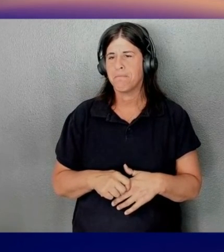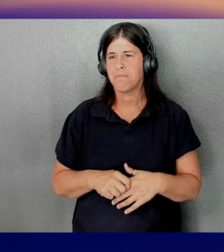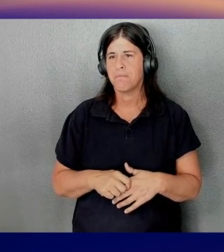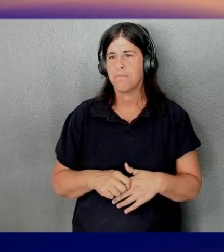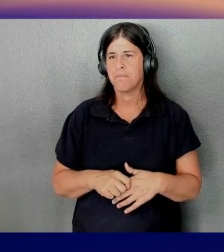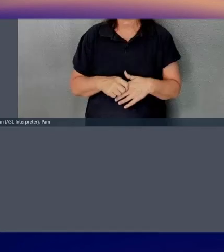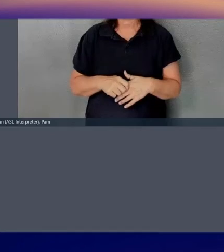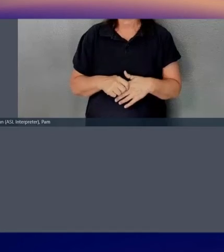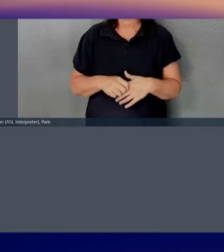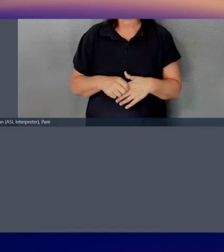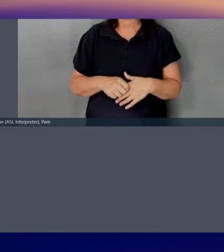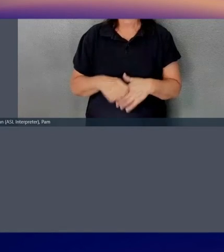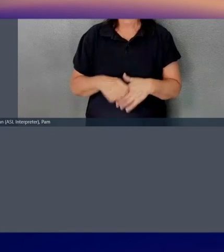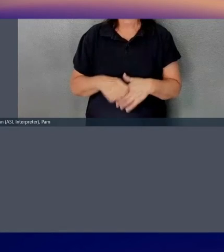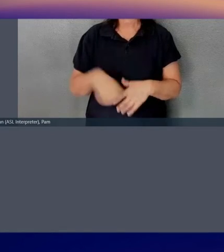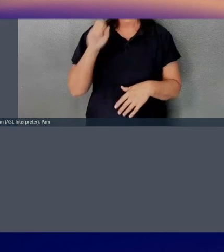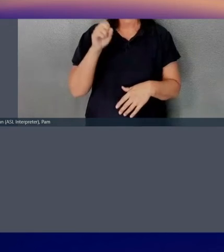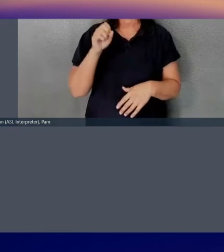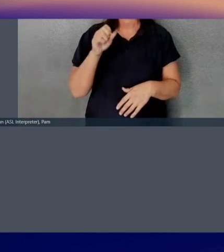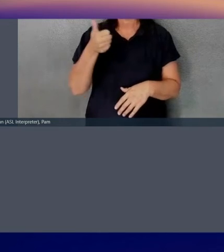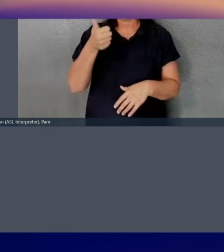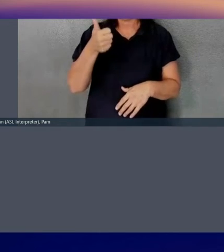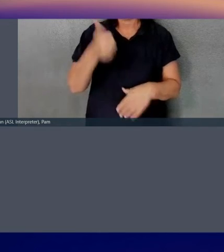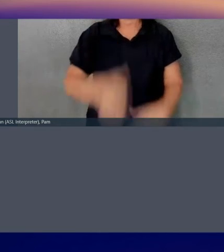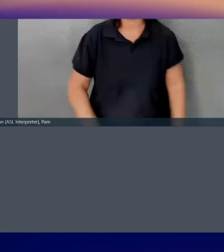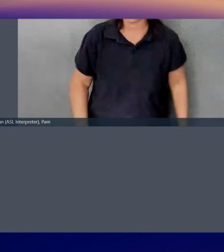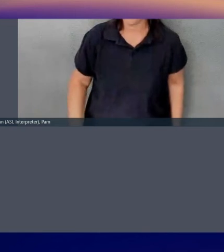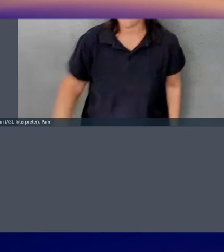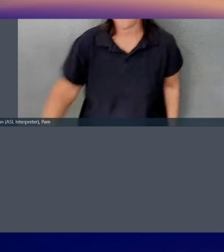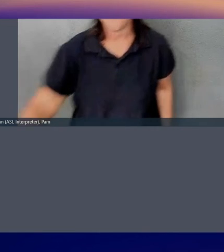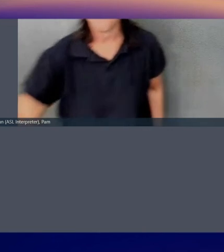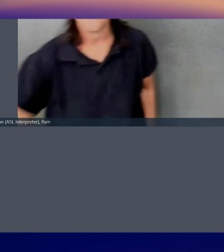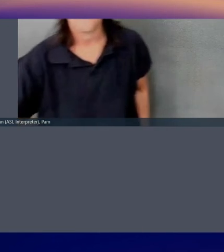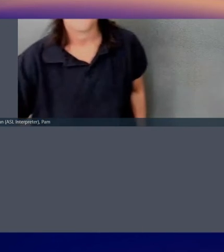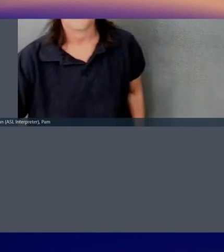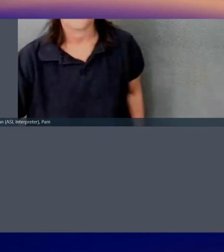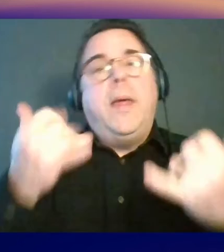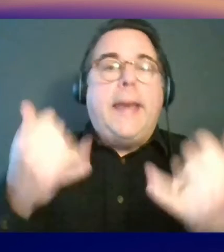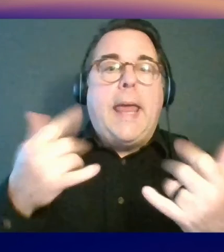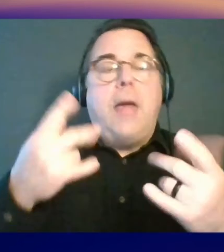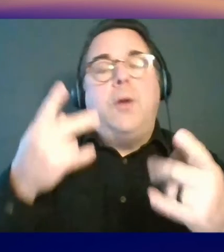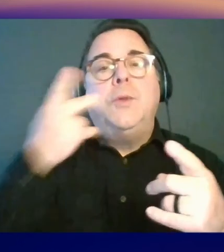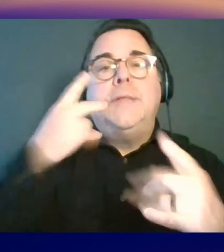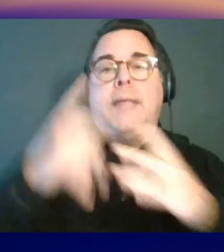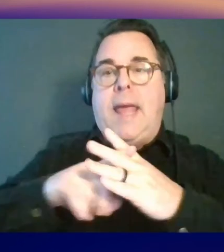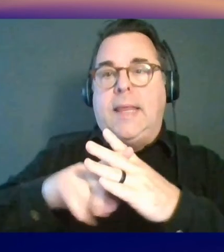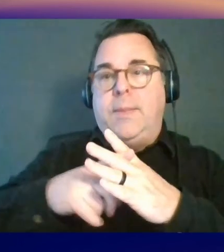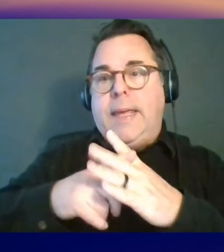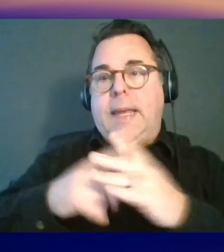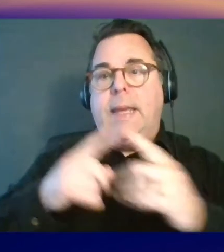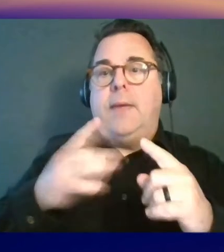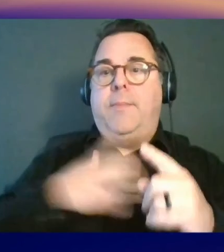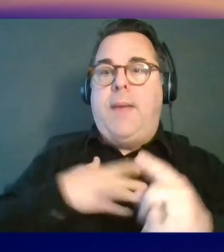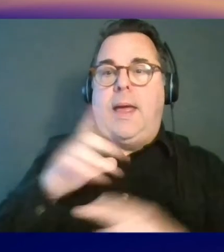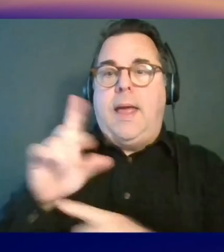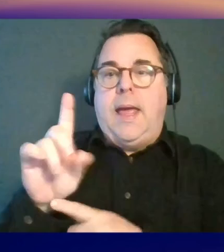Okay. Okay. It's quite fast. And now you see at the beginning of my dataset, I have a new column,